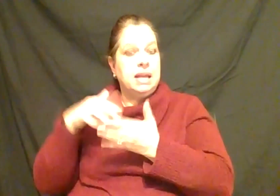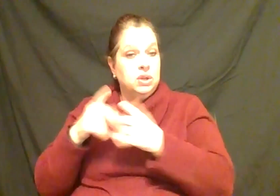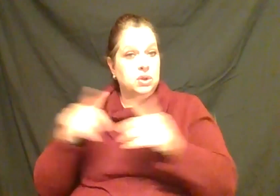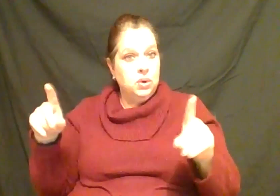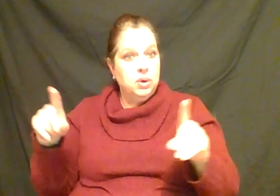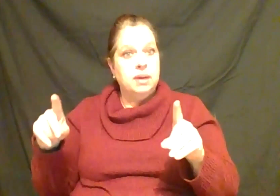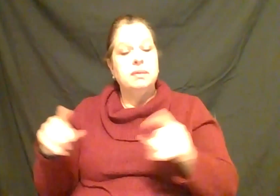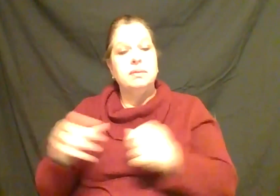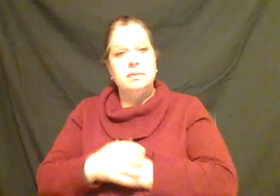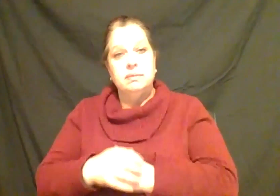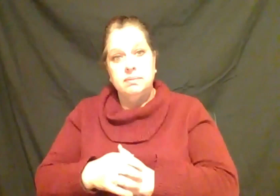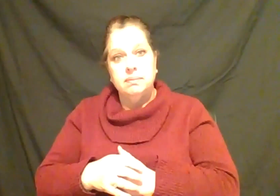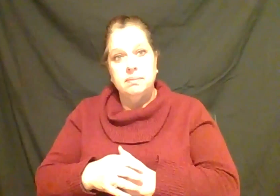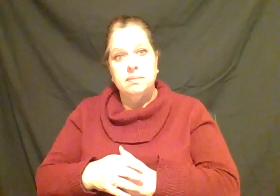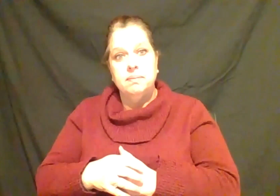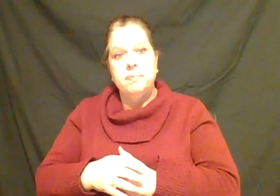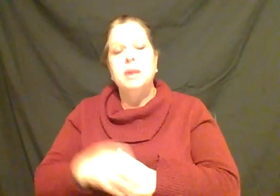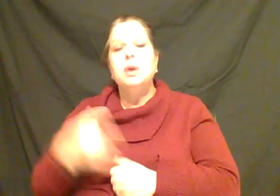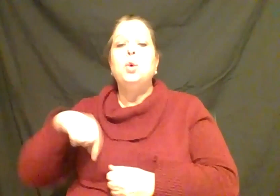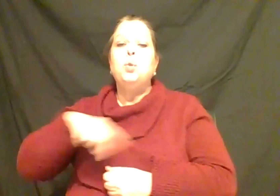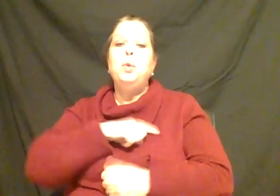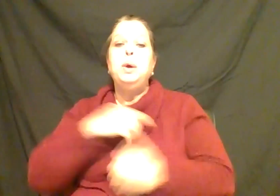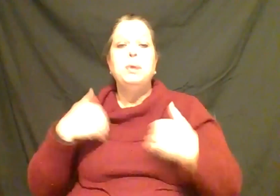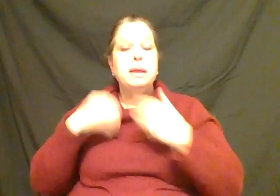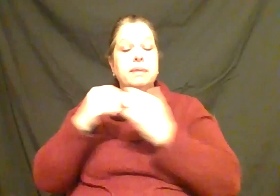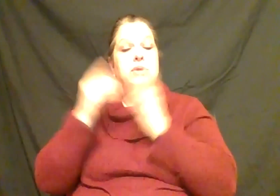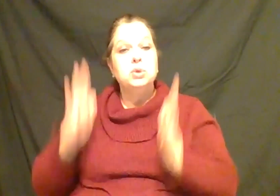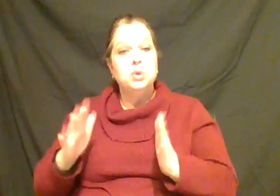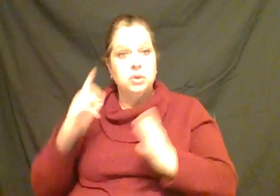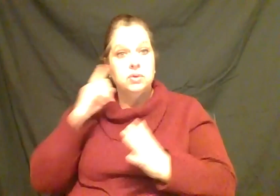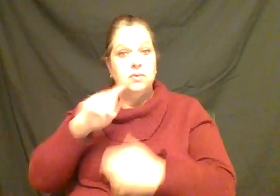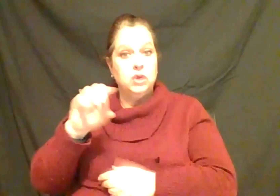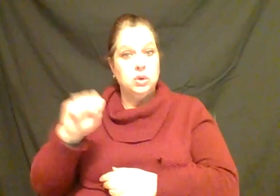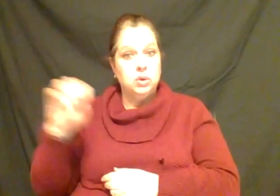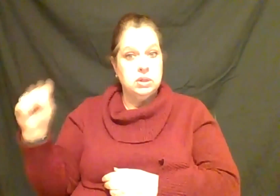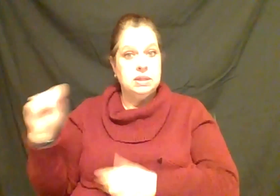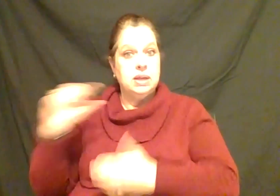for one in this example we will have students for the social studies graduation requirement